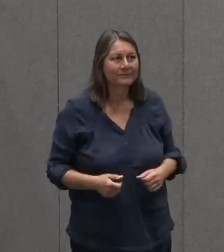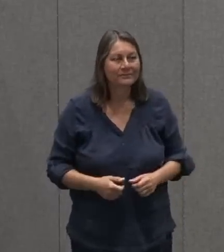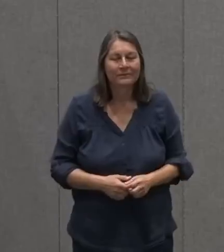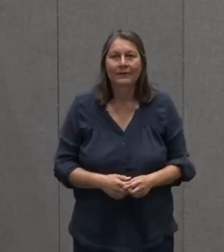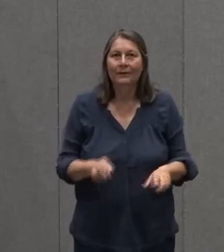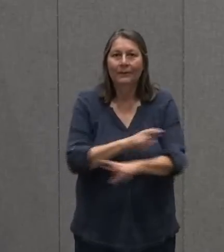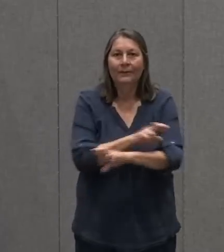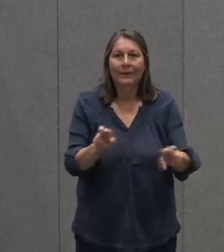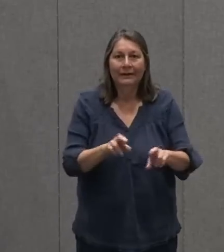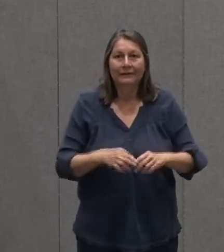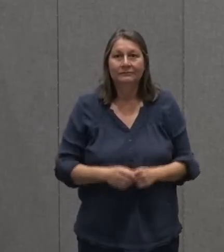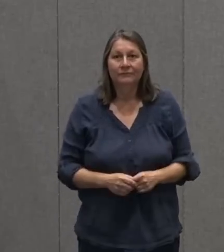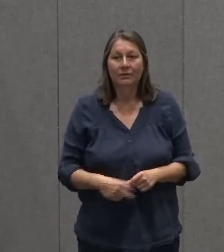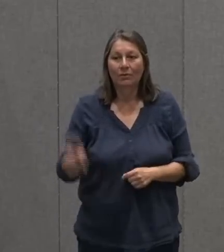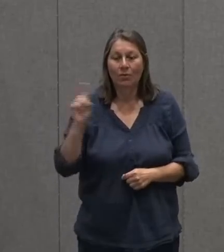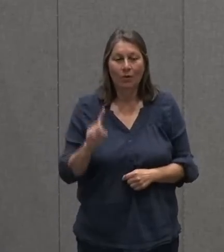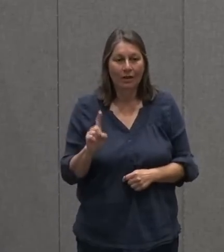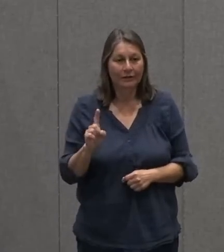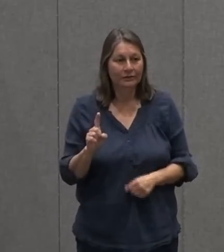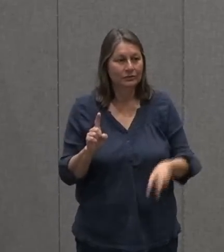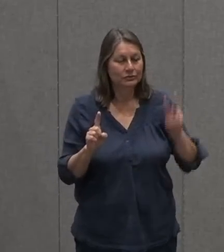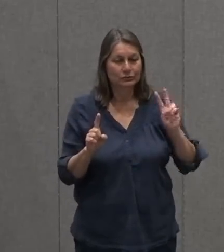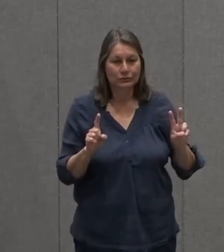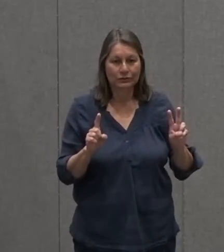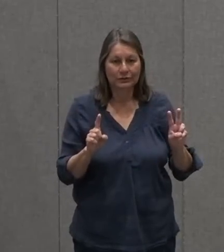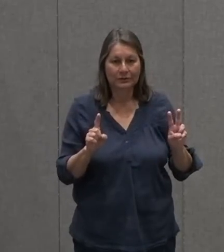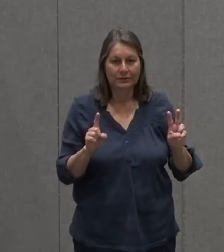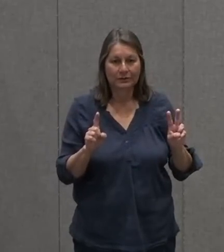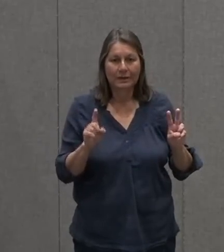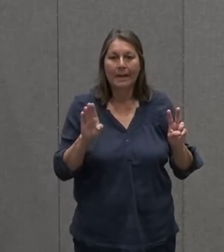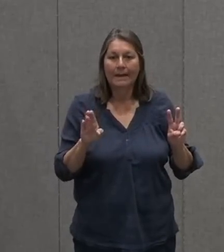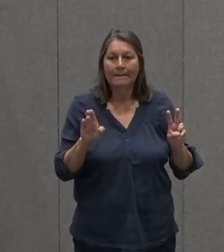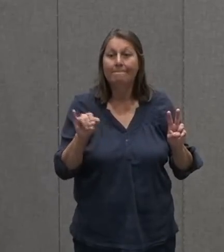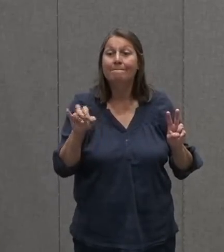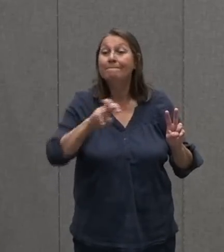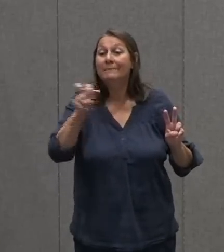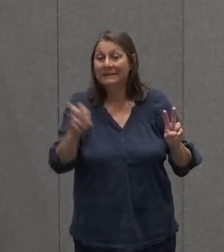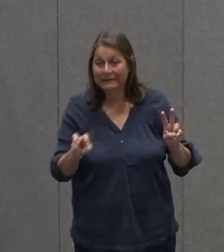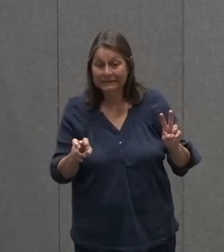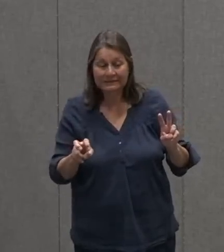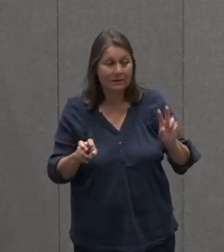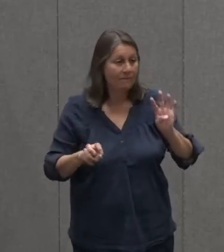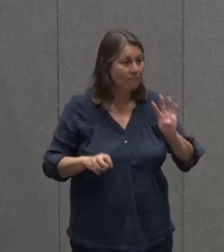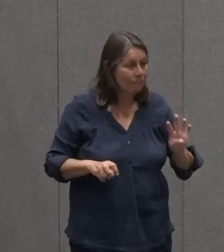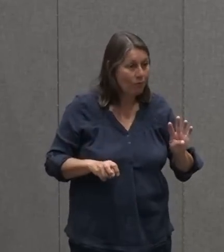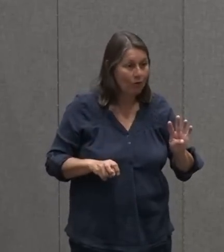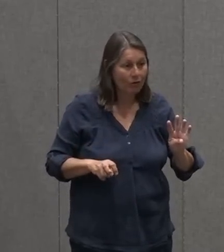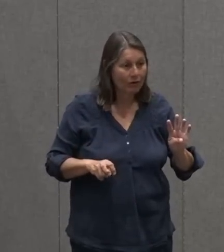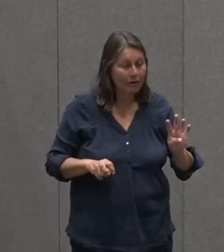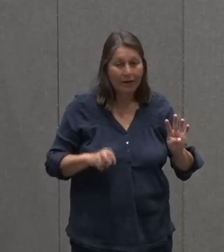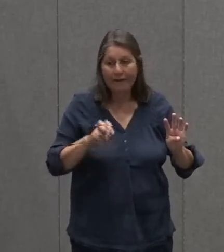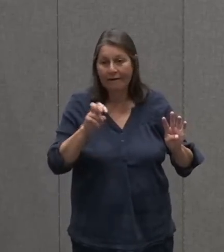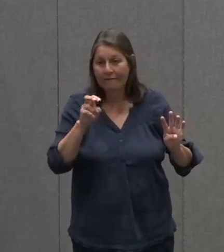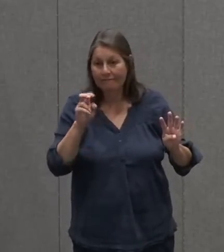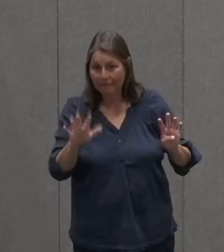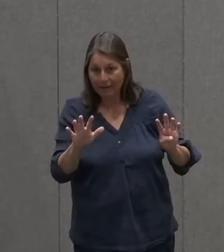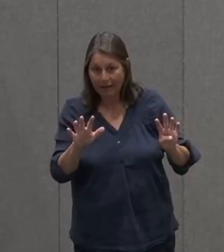All right, ready? One. Two. Bizz. Four. Five.